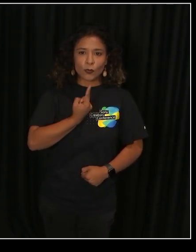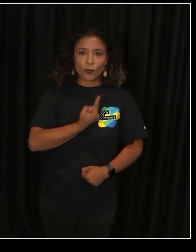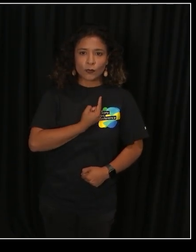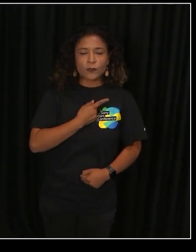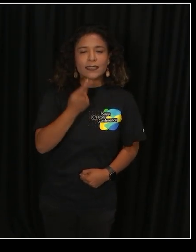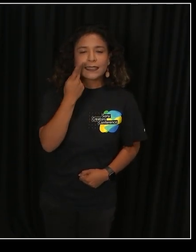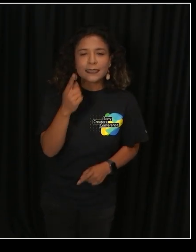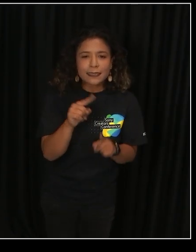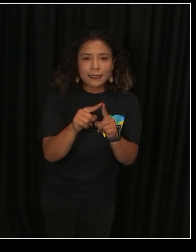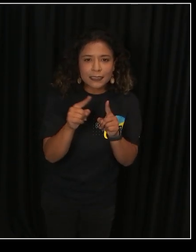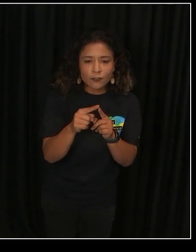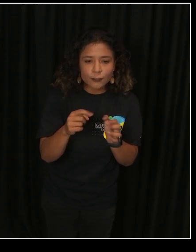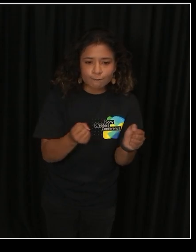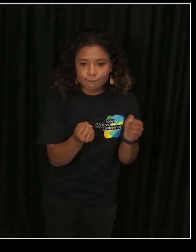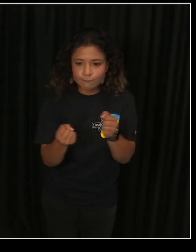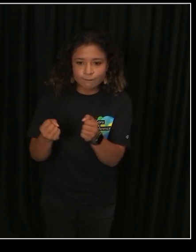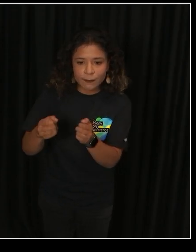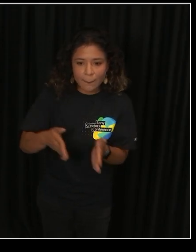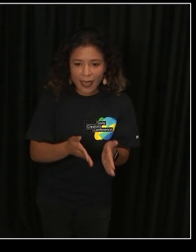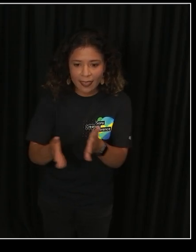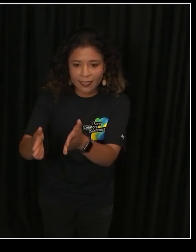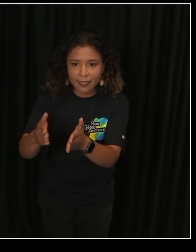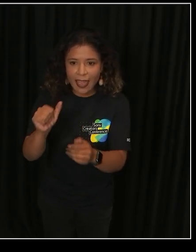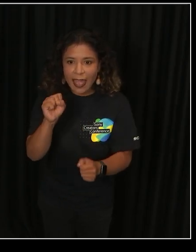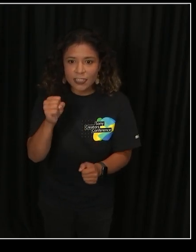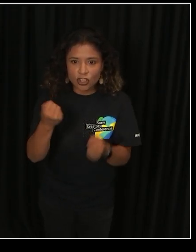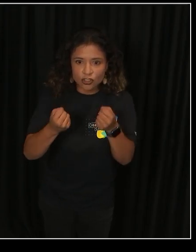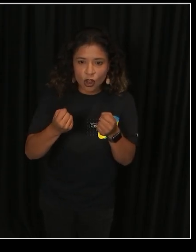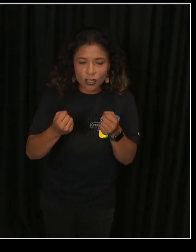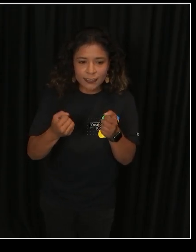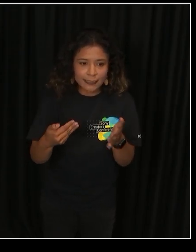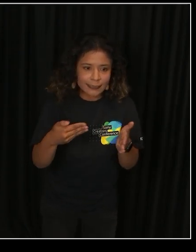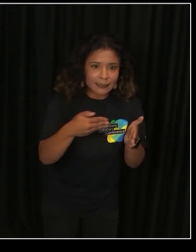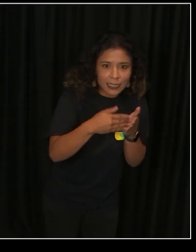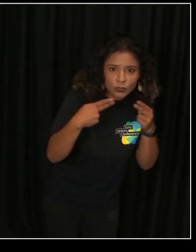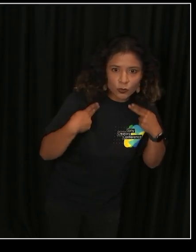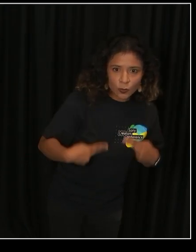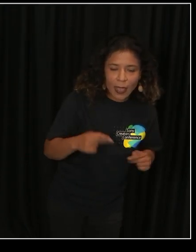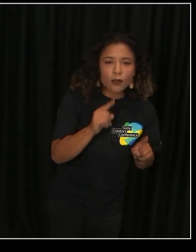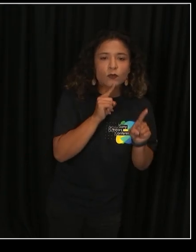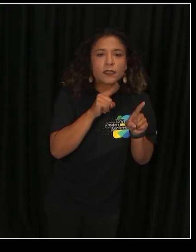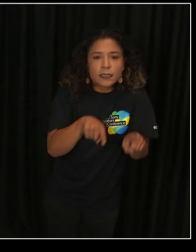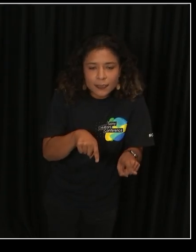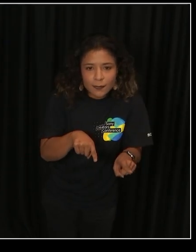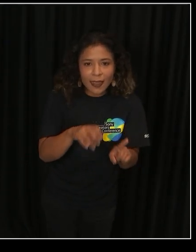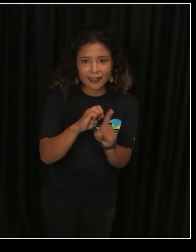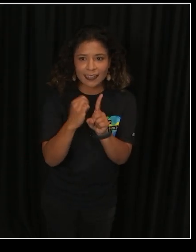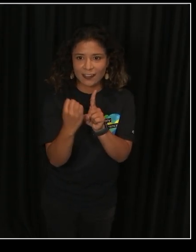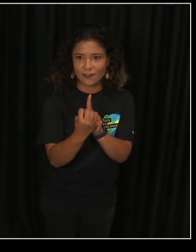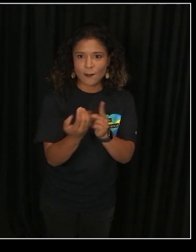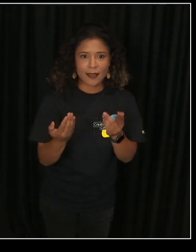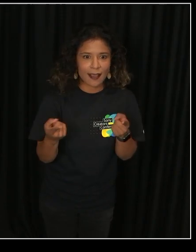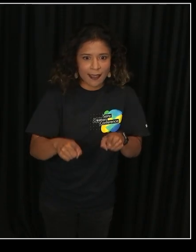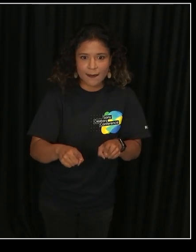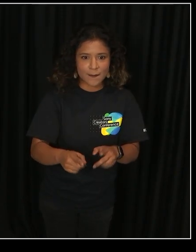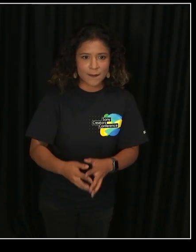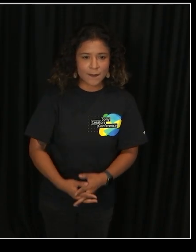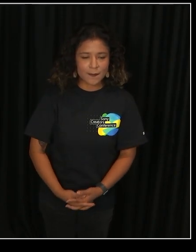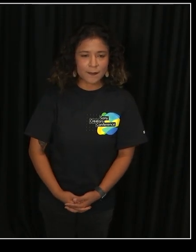as these cars are battling against the humans and responding to the actual conditions. Once again, a defensive move there from Emeraude,